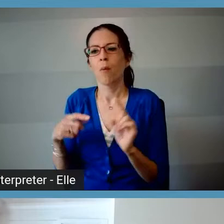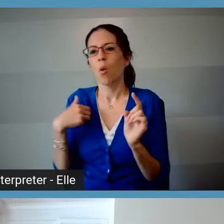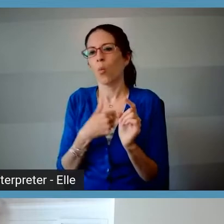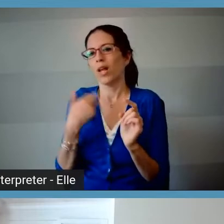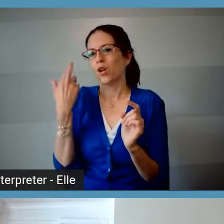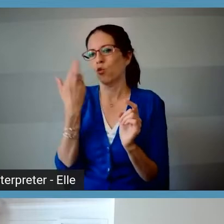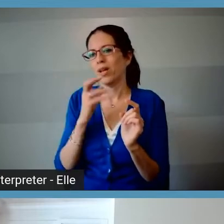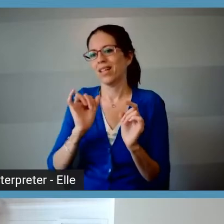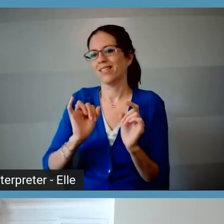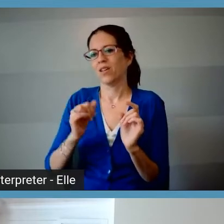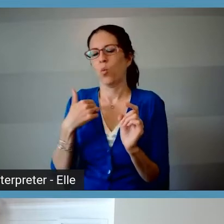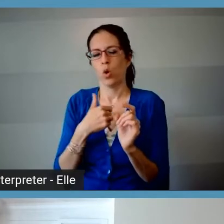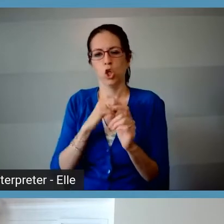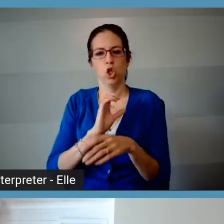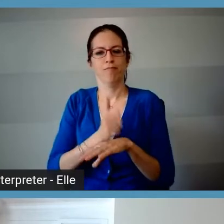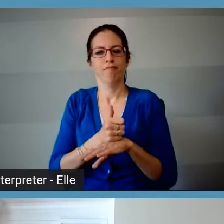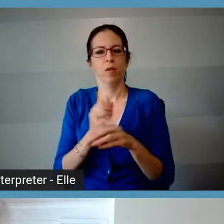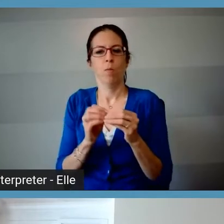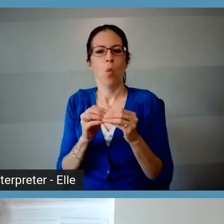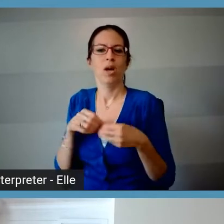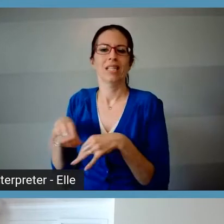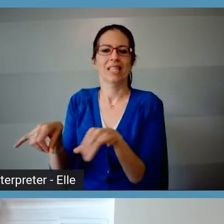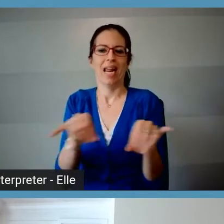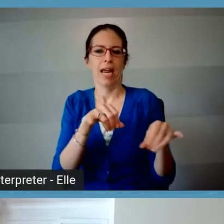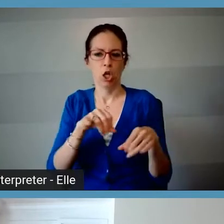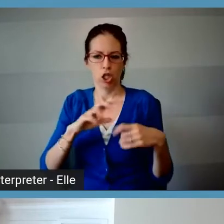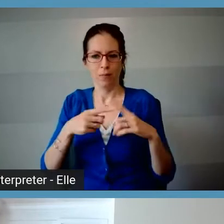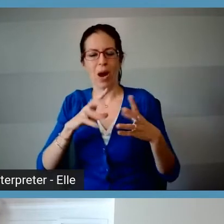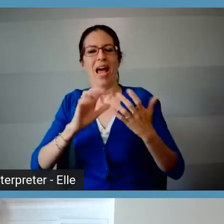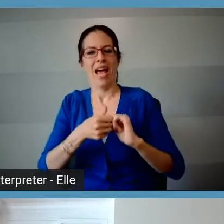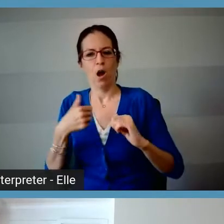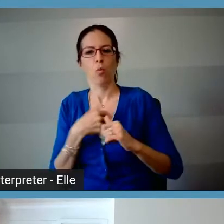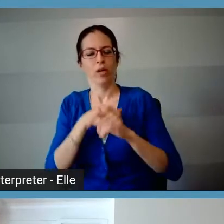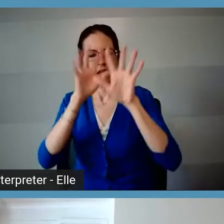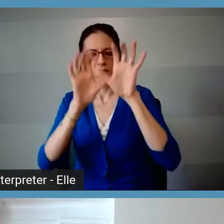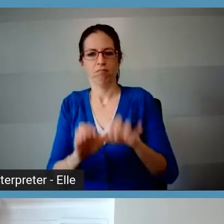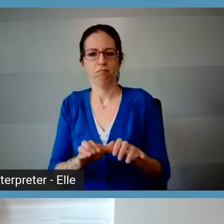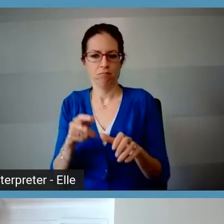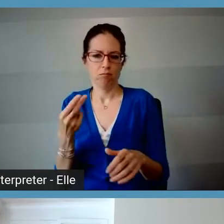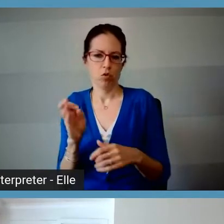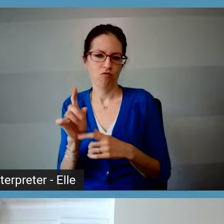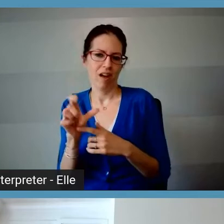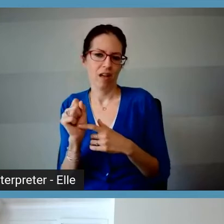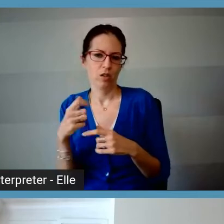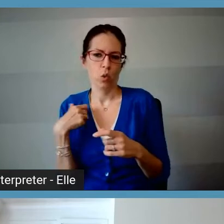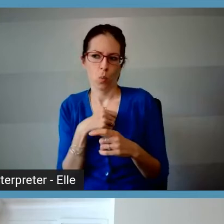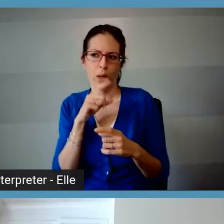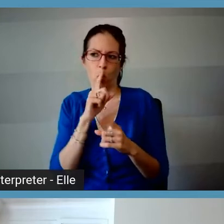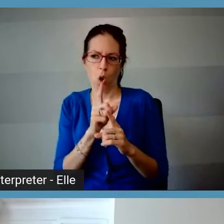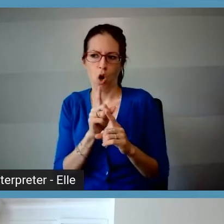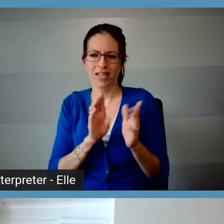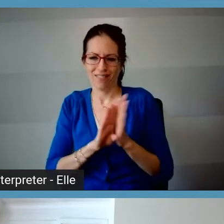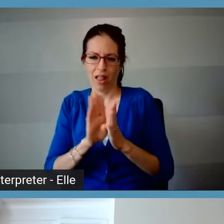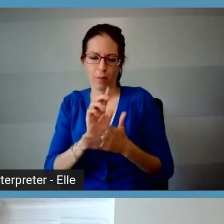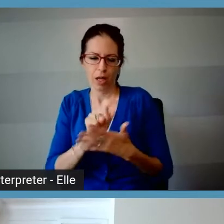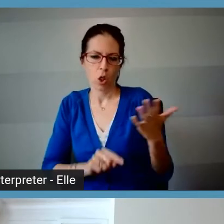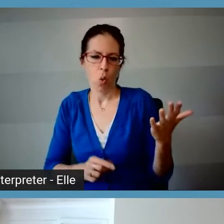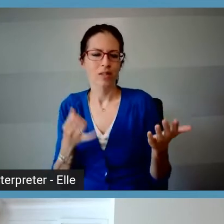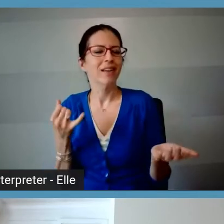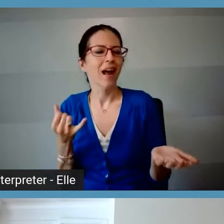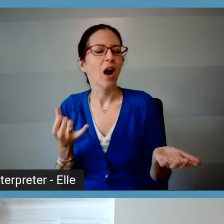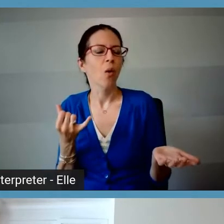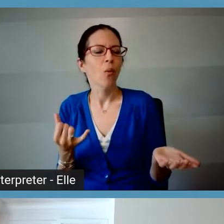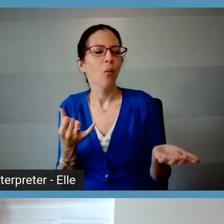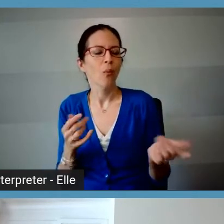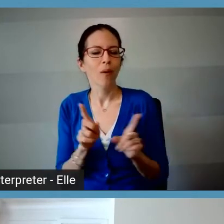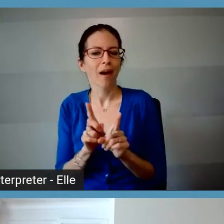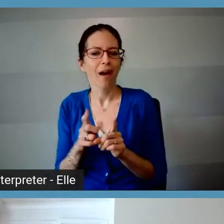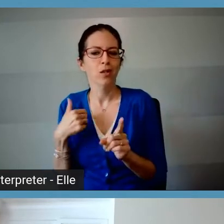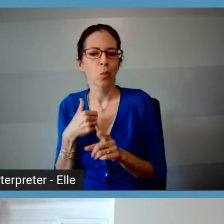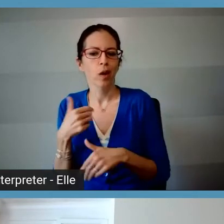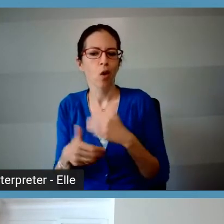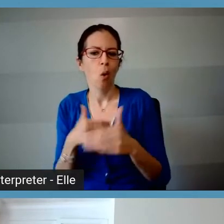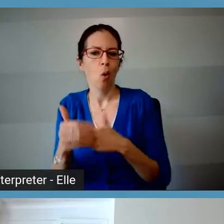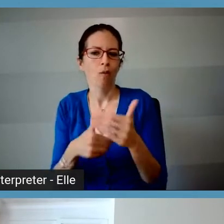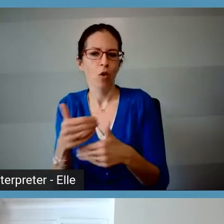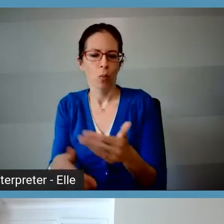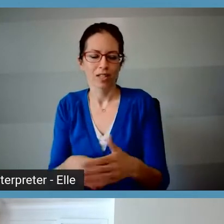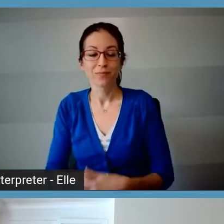around the profiles. And so we are building those out now as we go forward. I think that